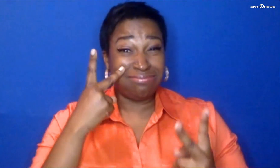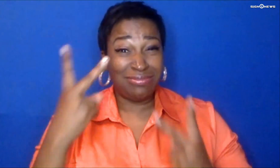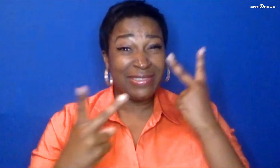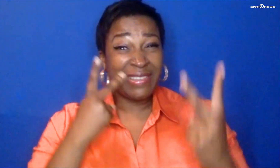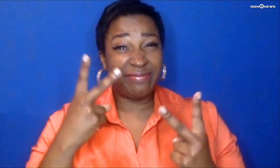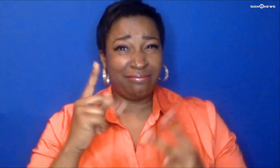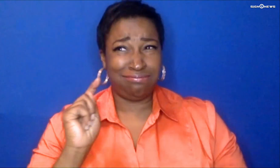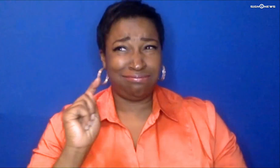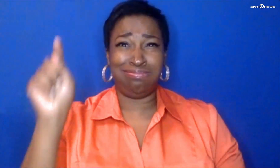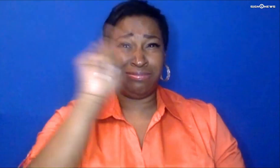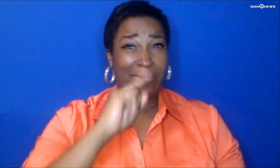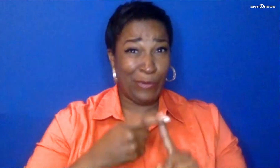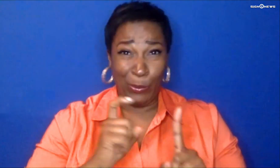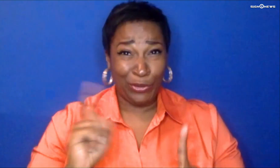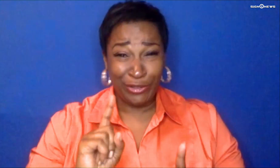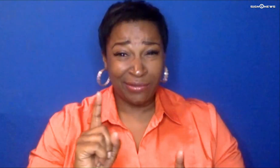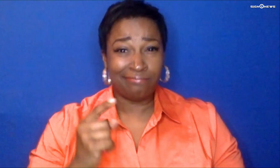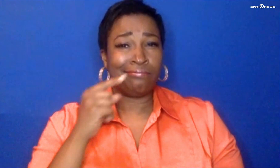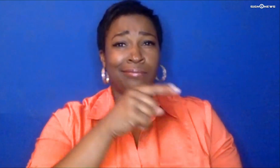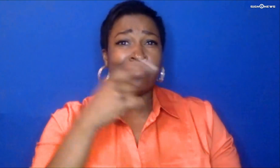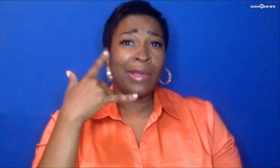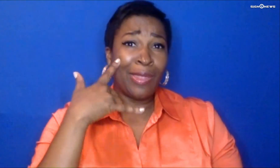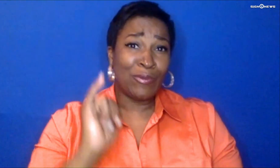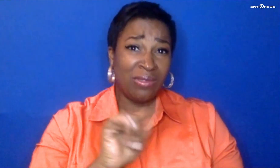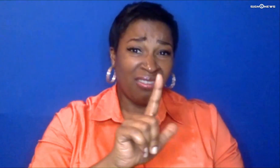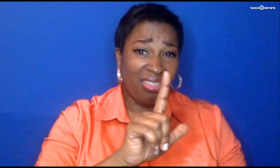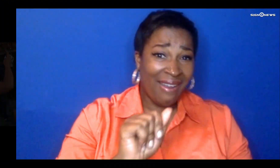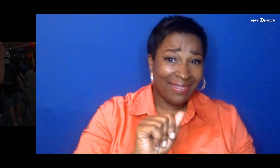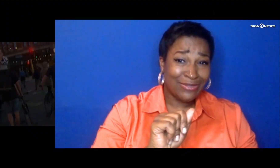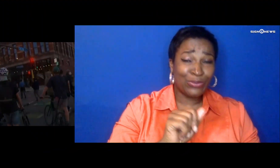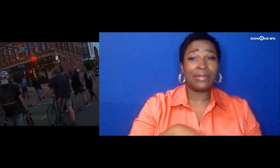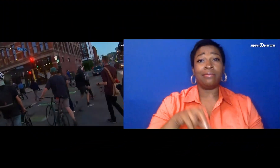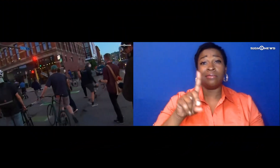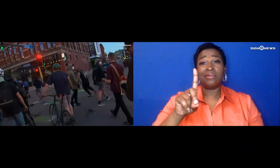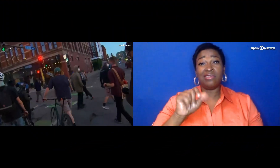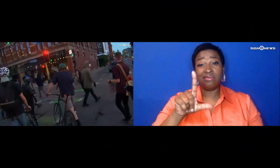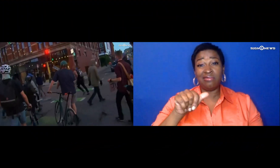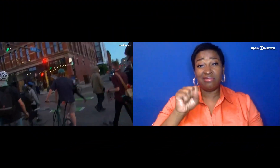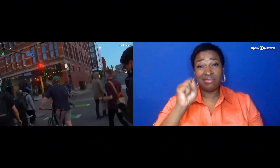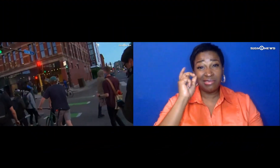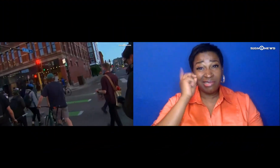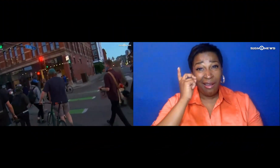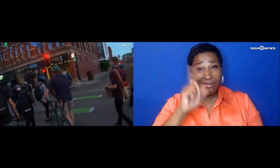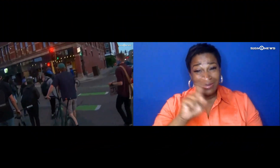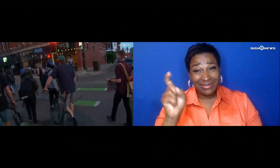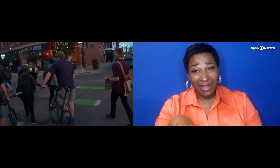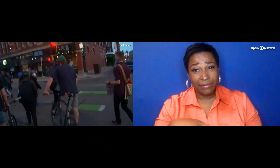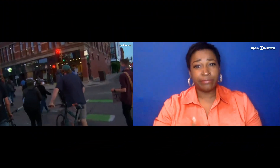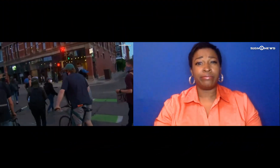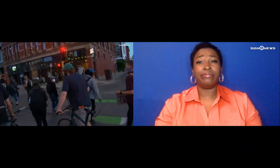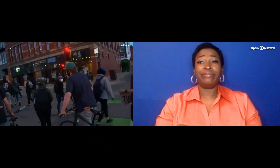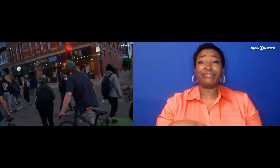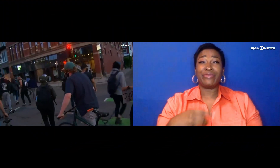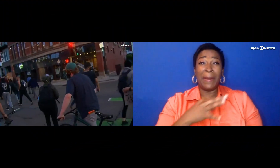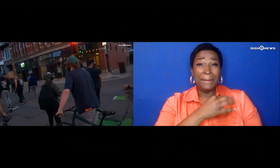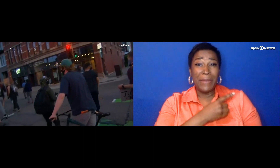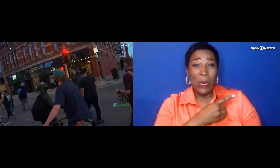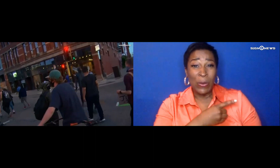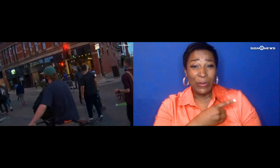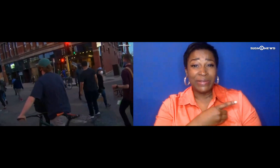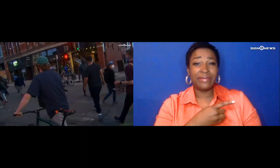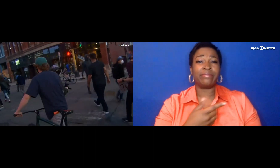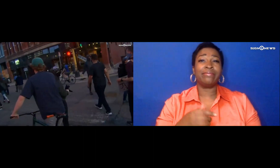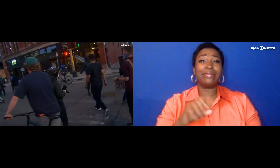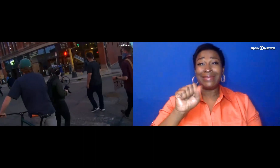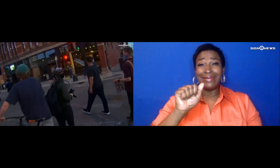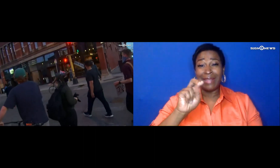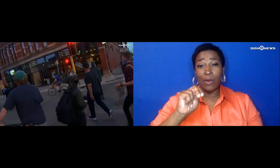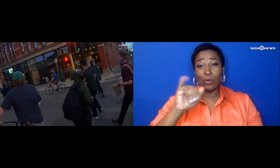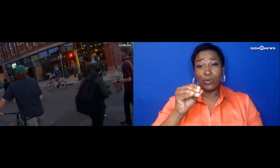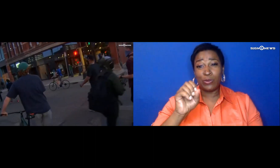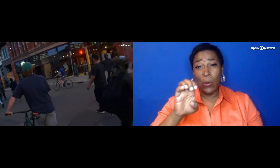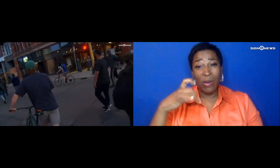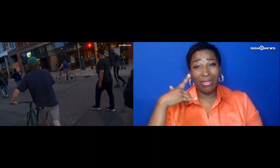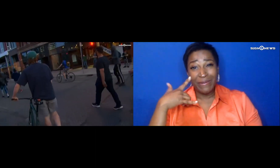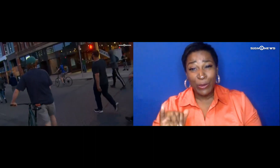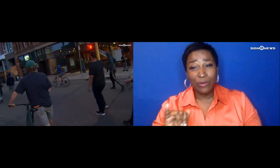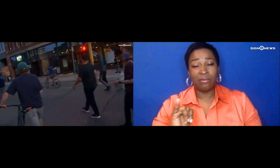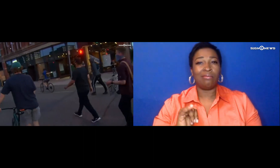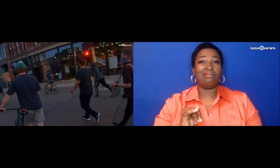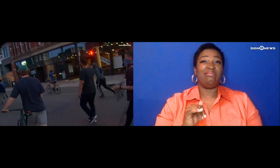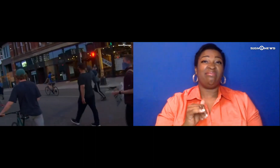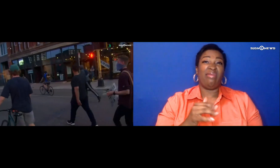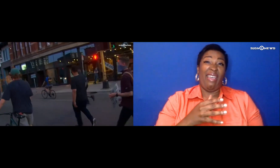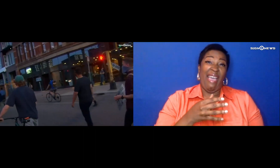The video you are seeing is from Los Angeles, Dallas, Minneapolis, San Jose California and